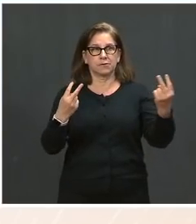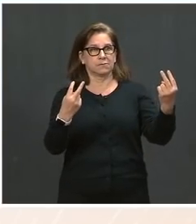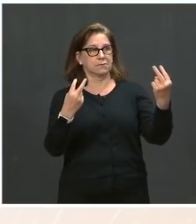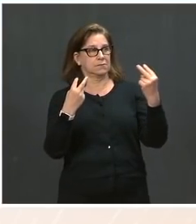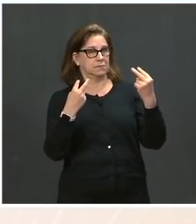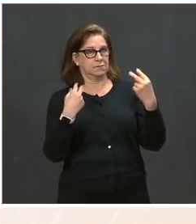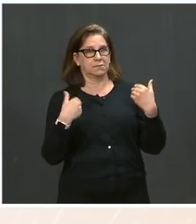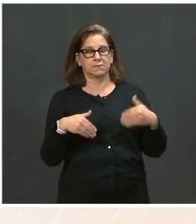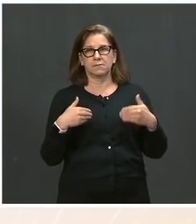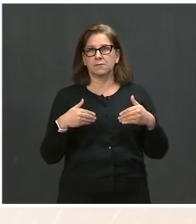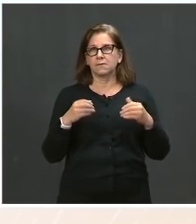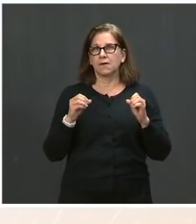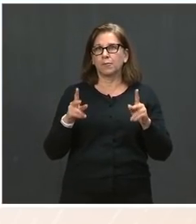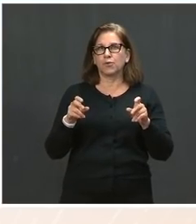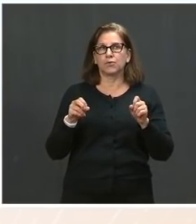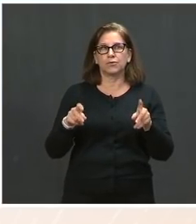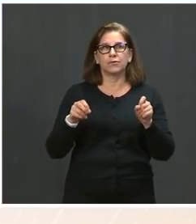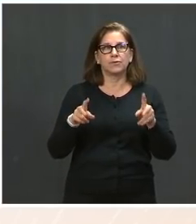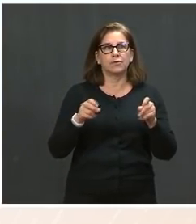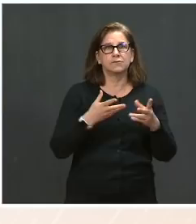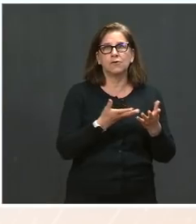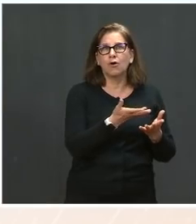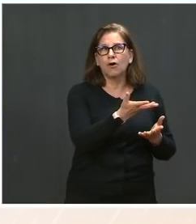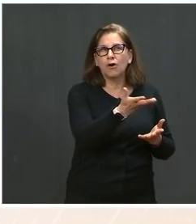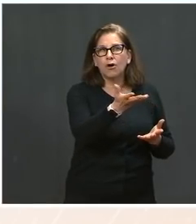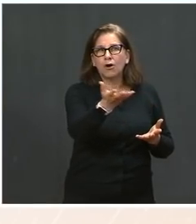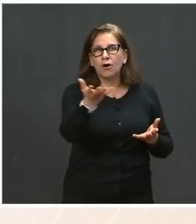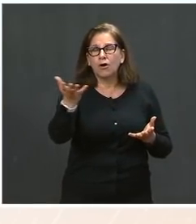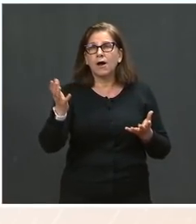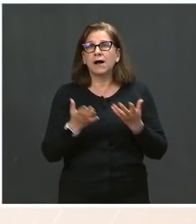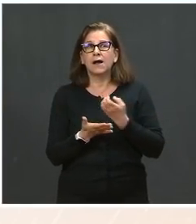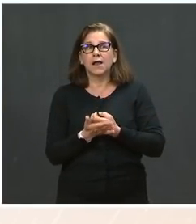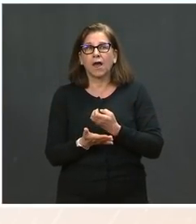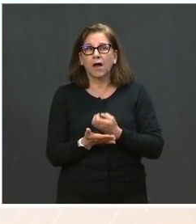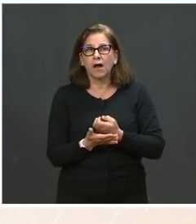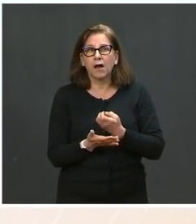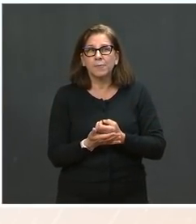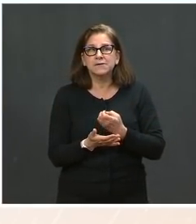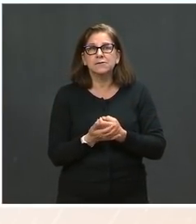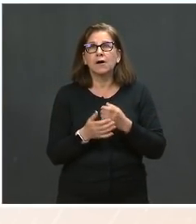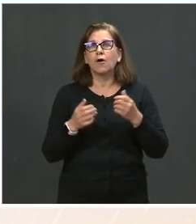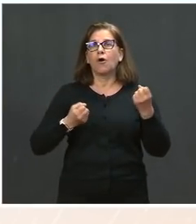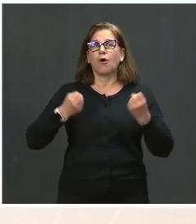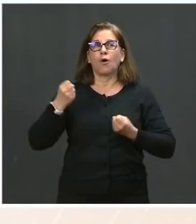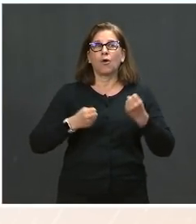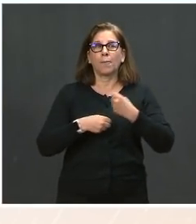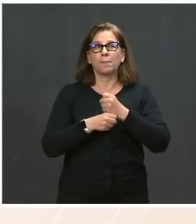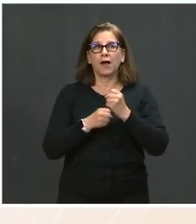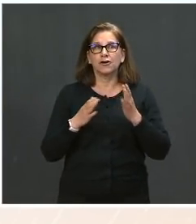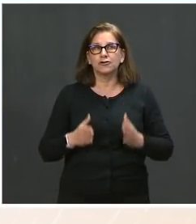and our economic competitors are working to corner the market on those opportunities.